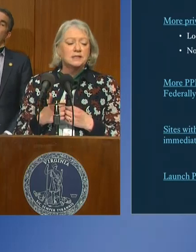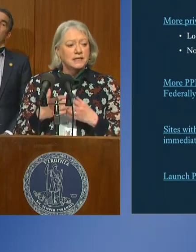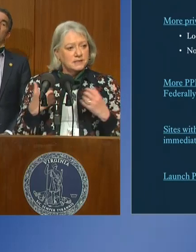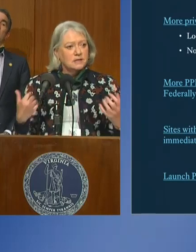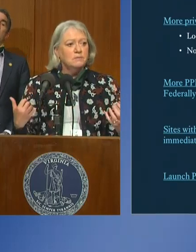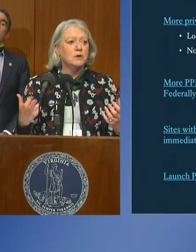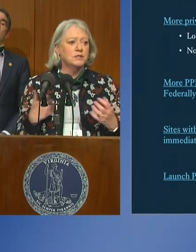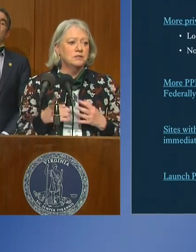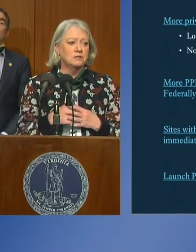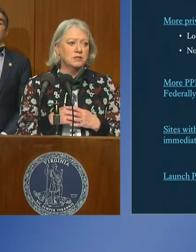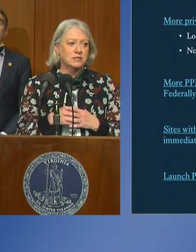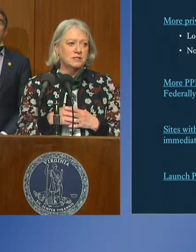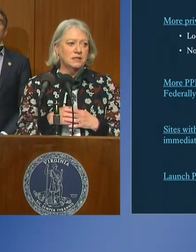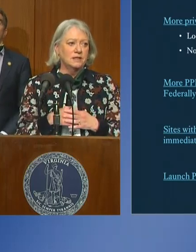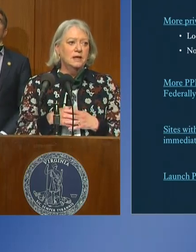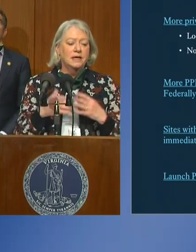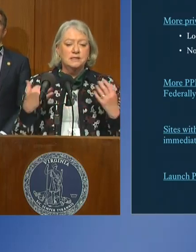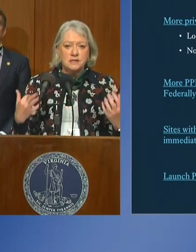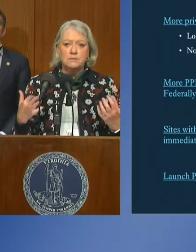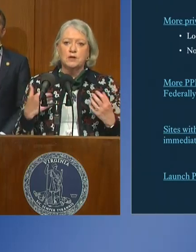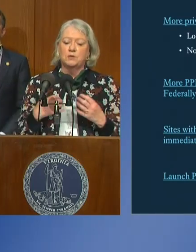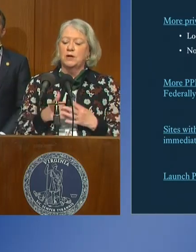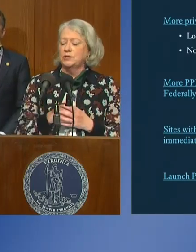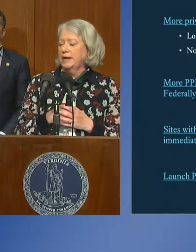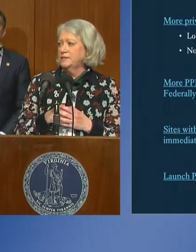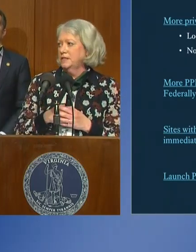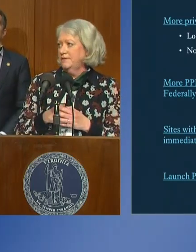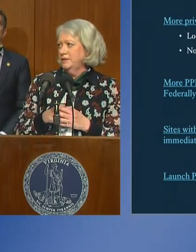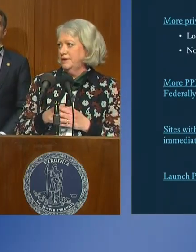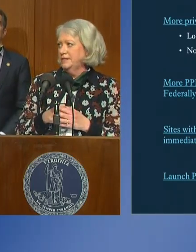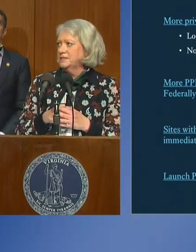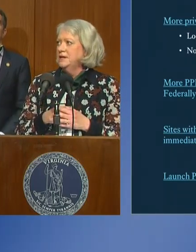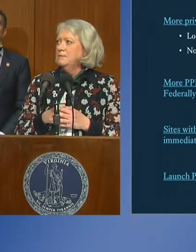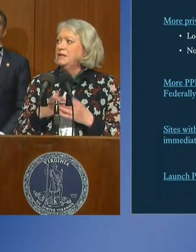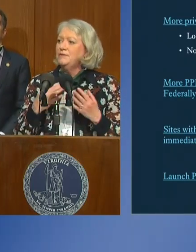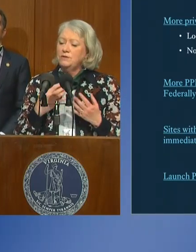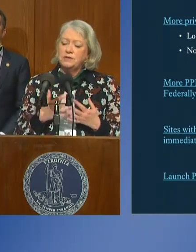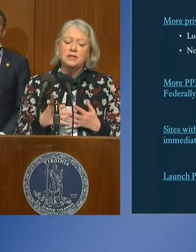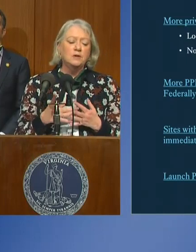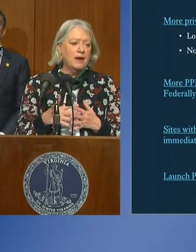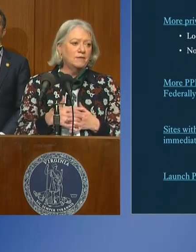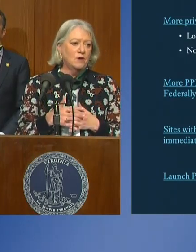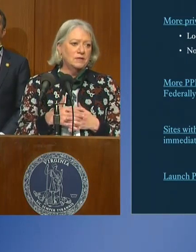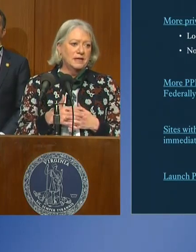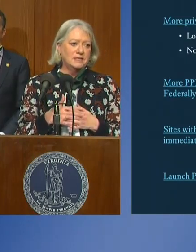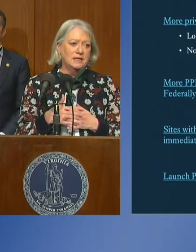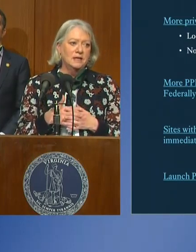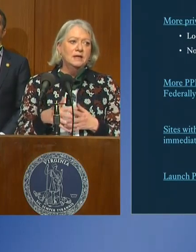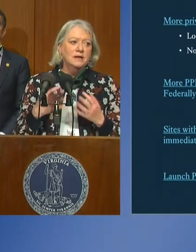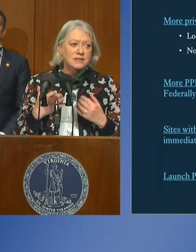IMPORTANT THING WE CAN DO NOW WE KNOW WHAT WE WANT TO BE ABLE TO SAY YES IT'S STILL IMPORTANT TO SOCIAL DISTANCING IT'S STILL